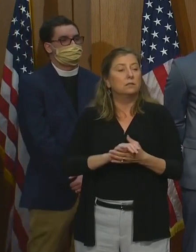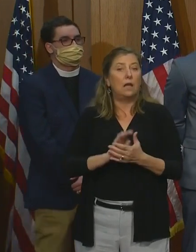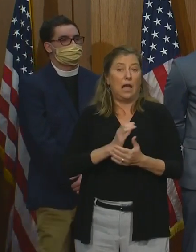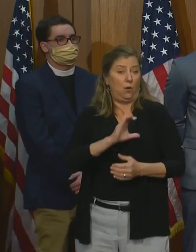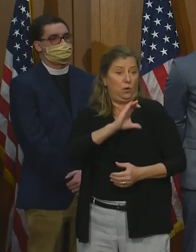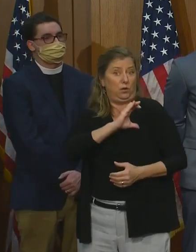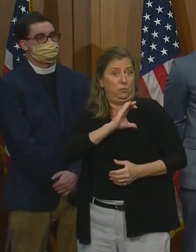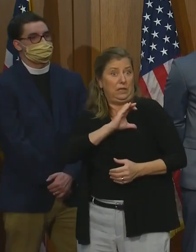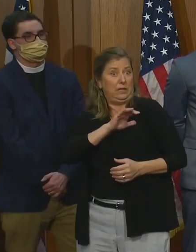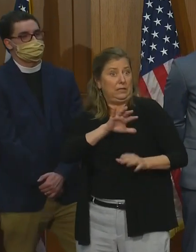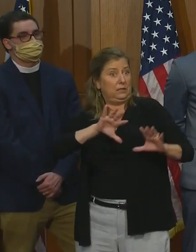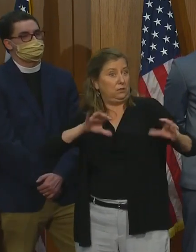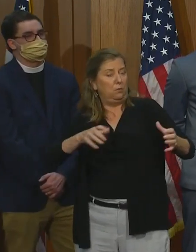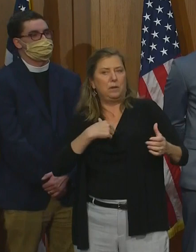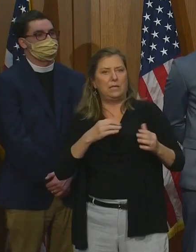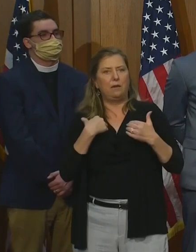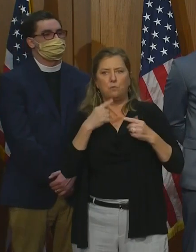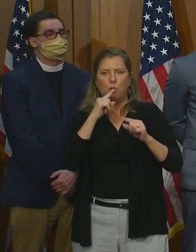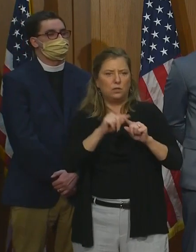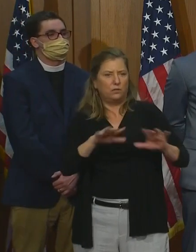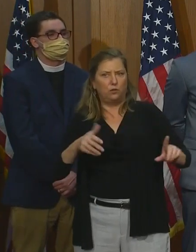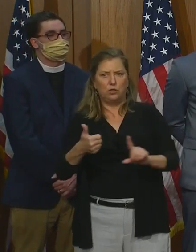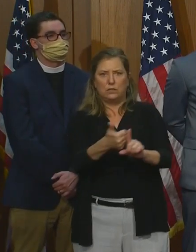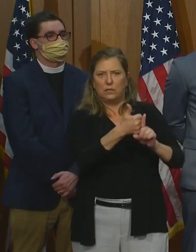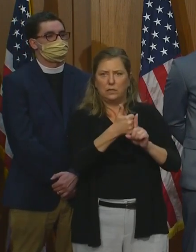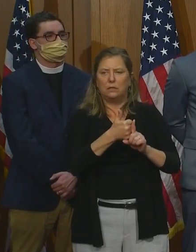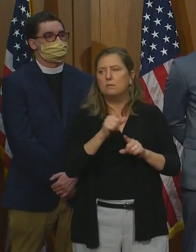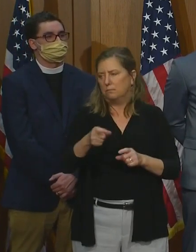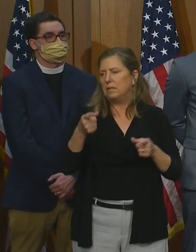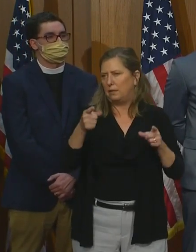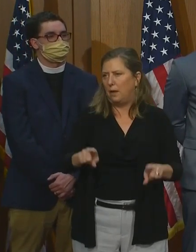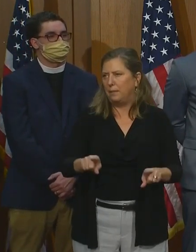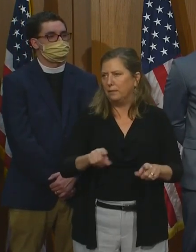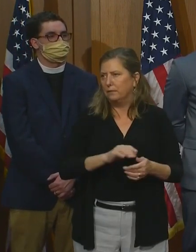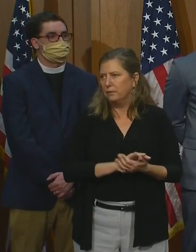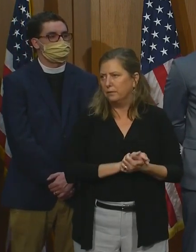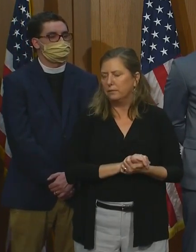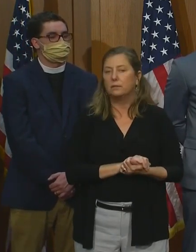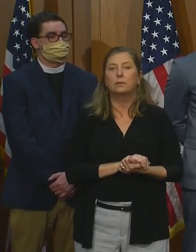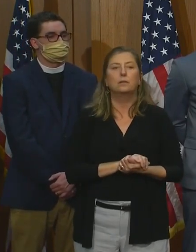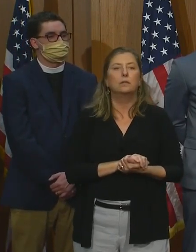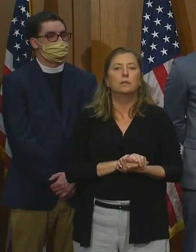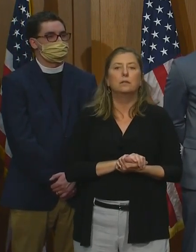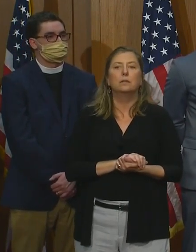OF THOSE IT AND WE'VE BEEN WORKING ON FOR THE PAST YEAR SO IS DIVERSIFYING OUR POLICE